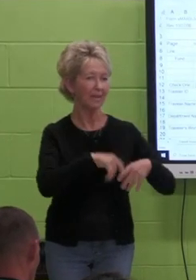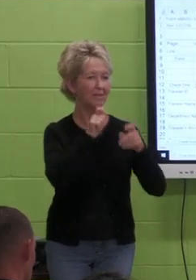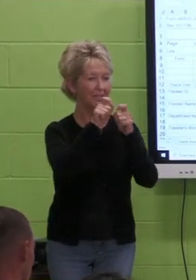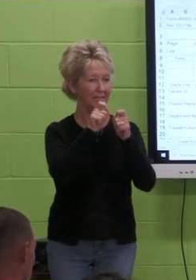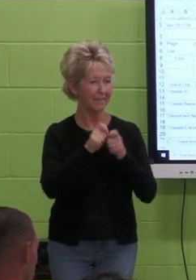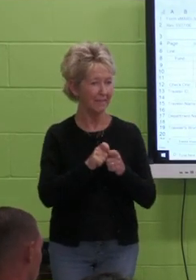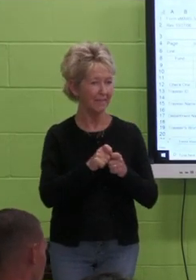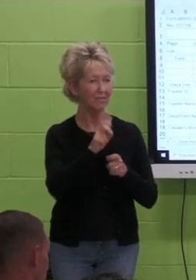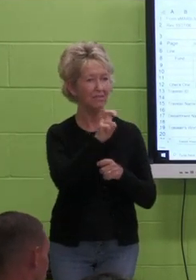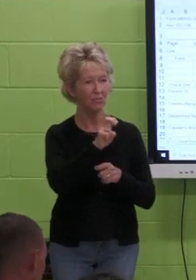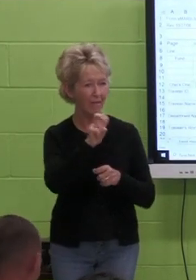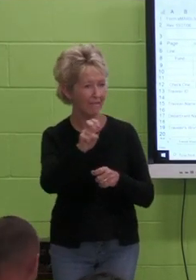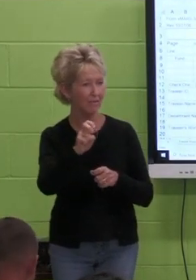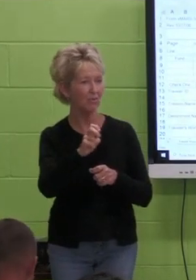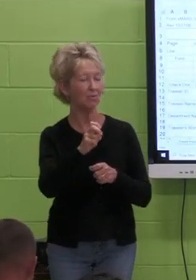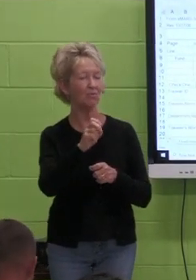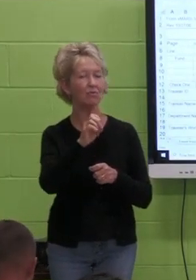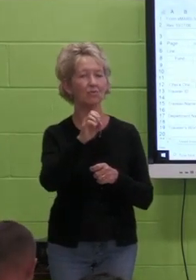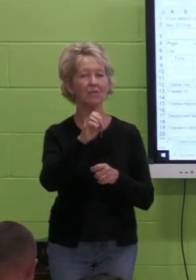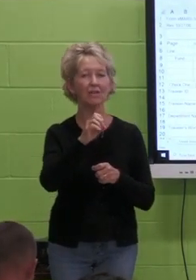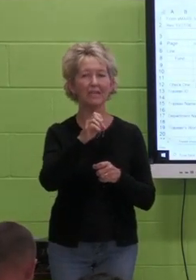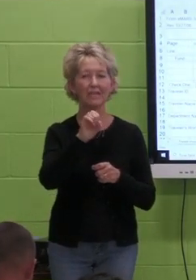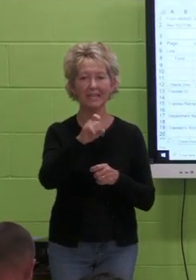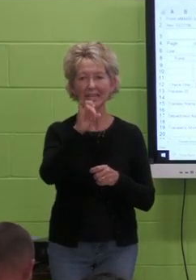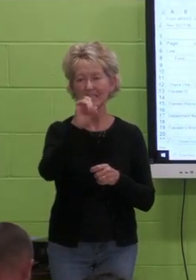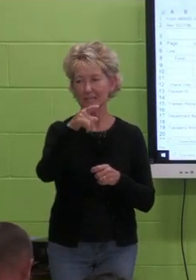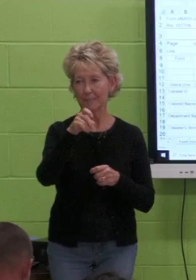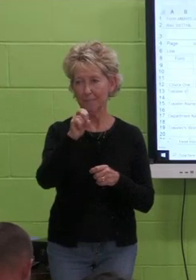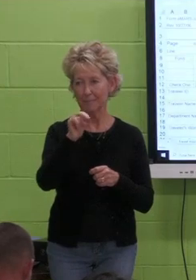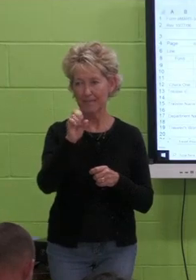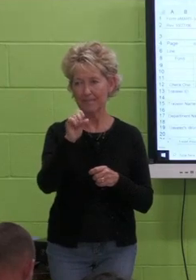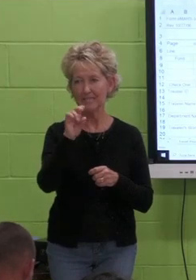that stuff works so she's going to talk to you a little bit about that